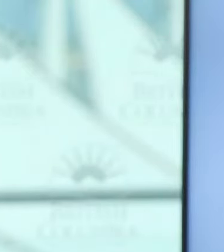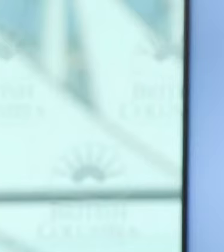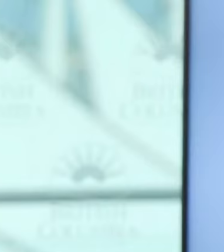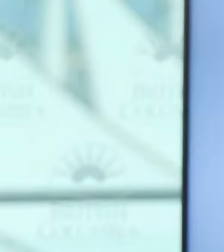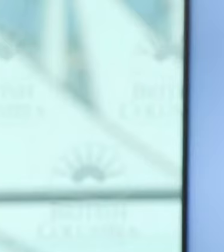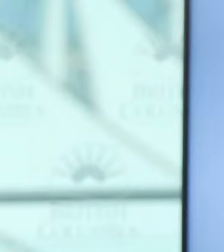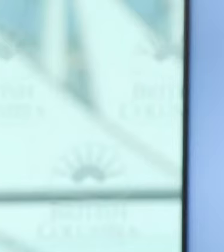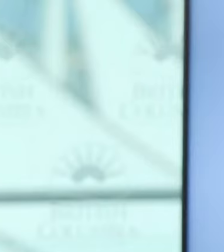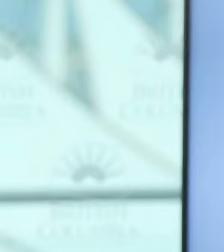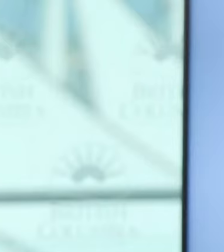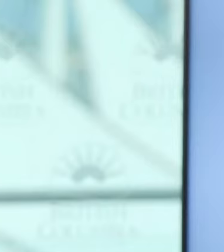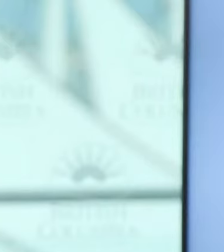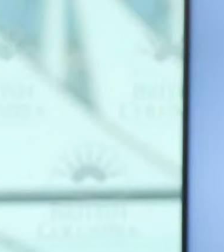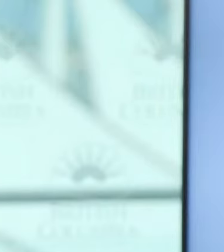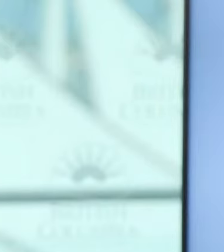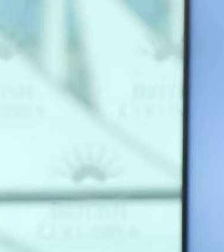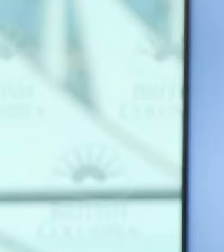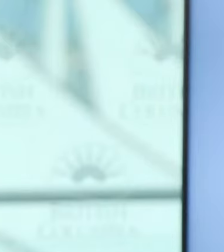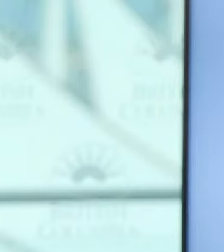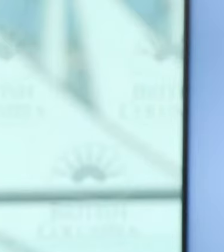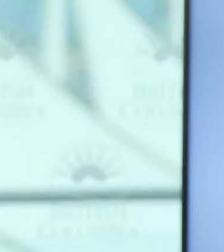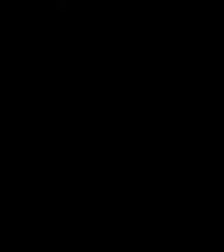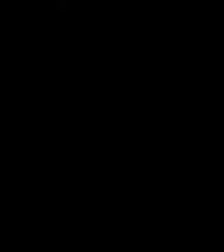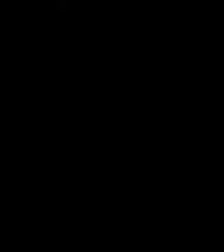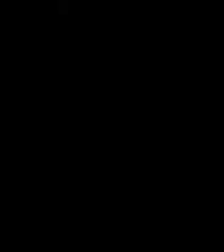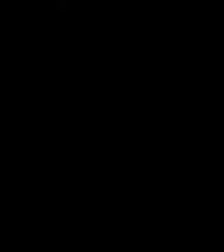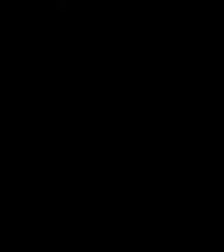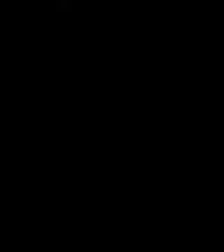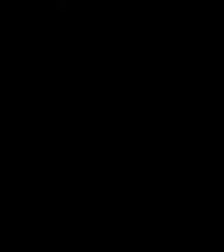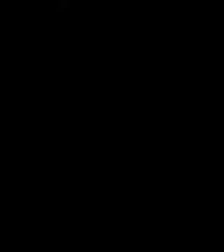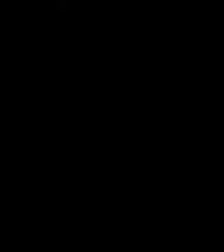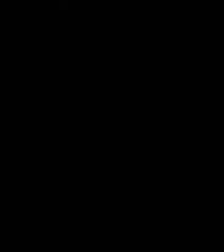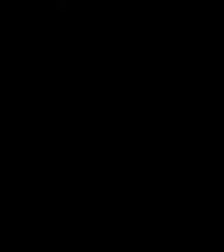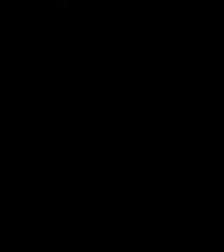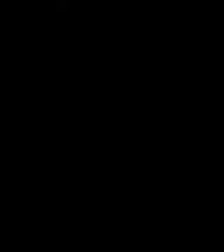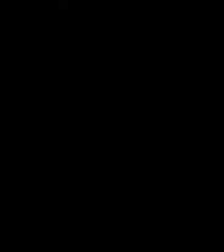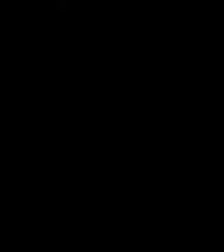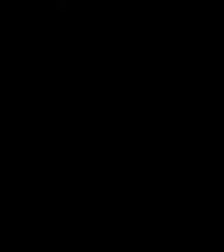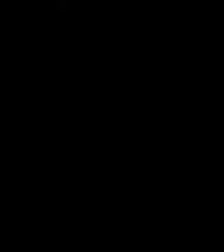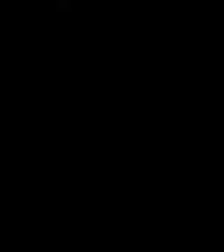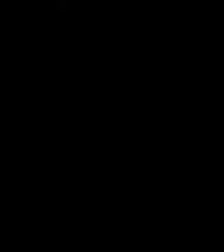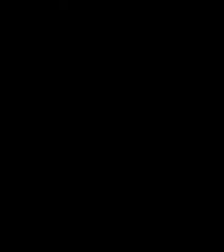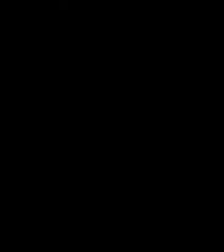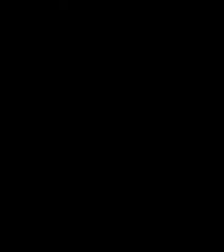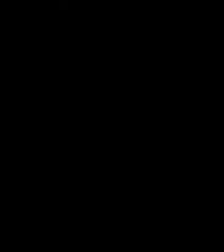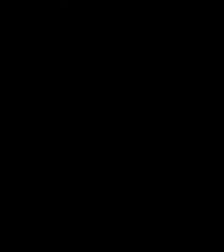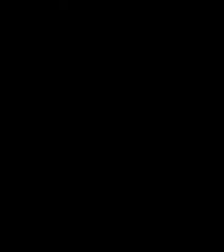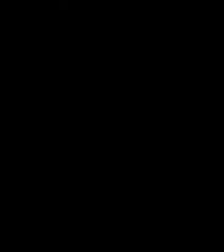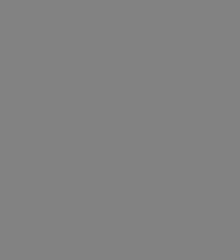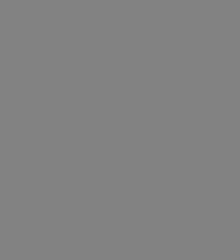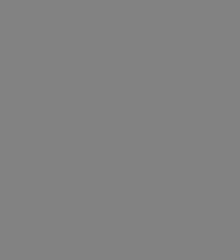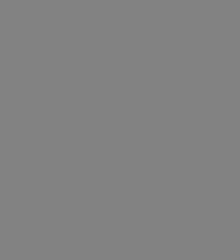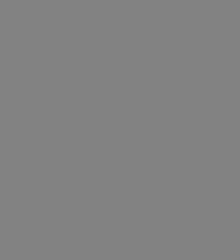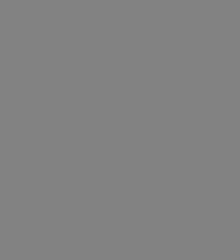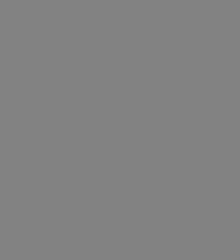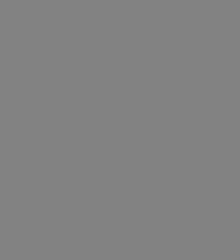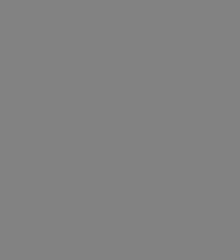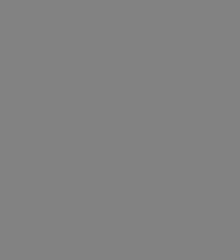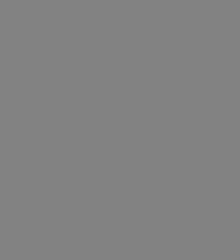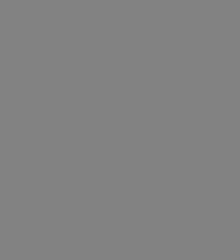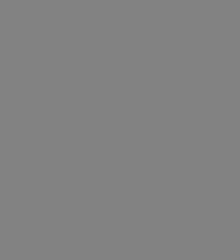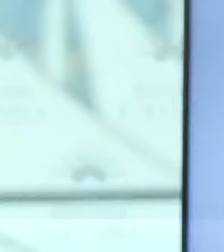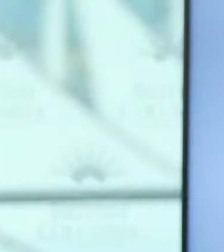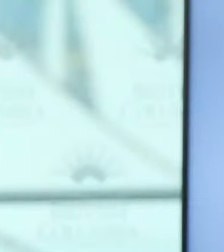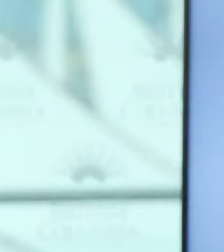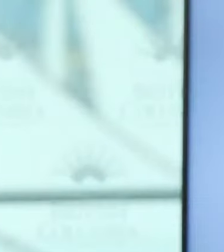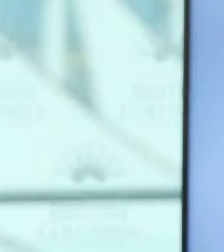levels change we may start